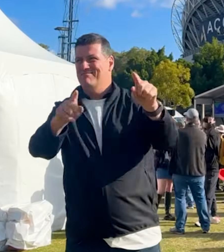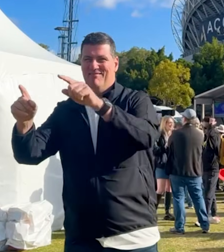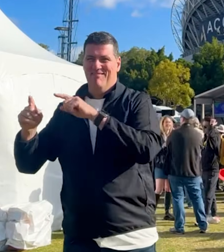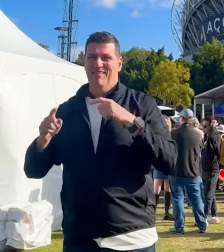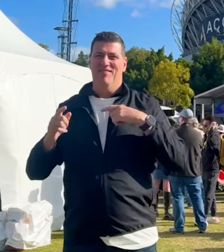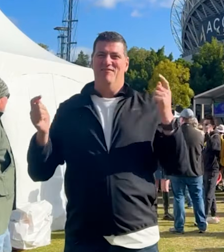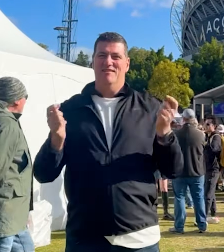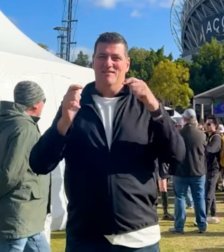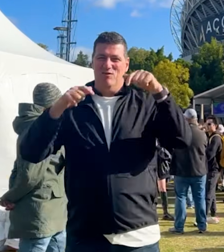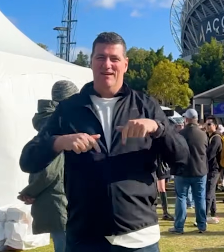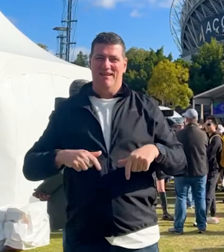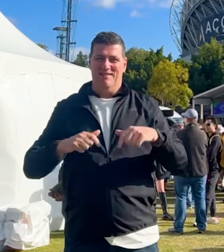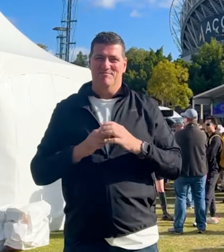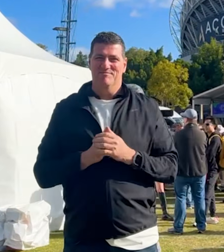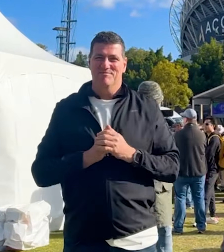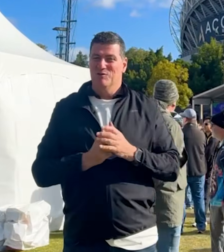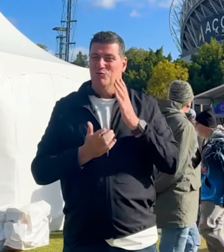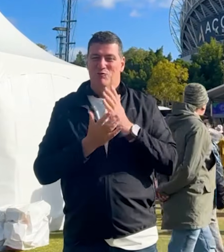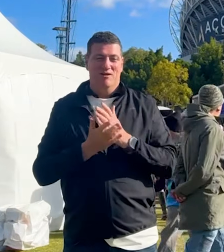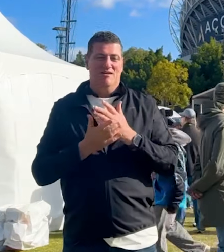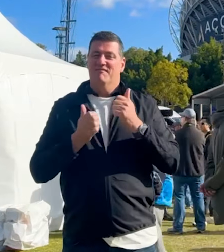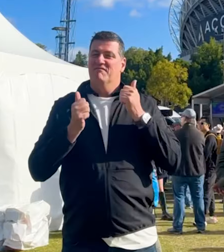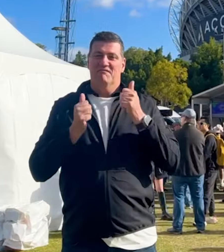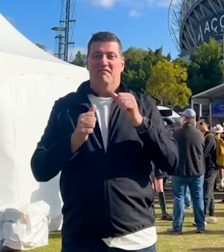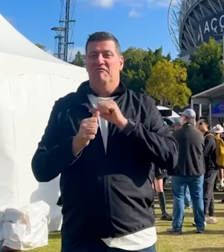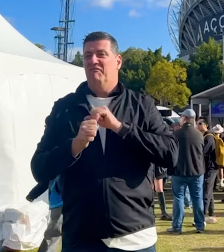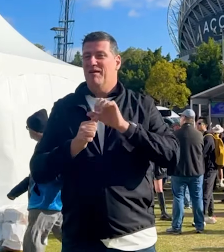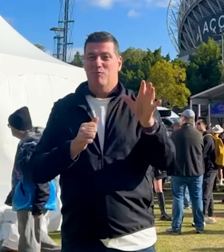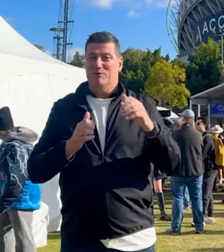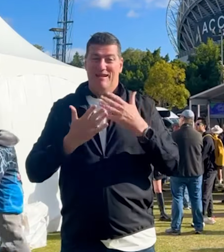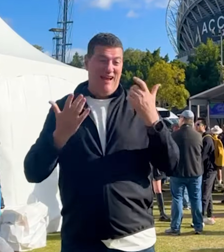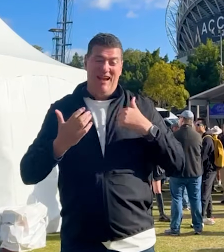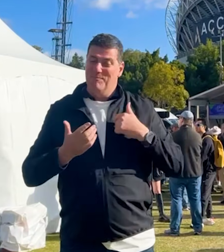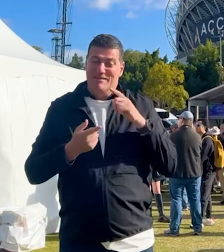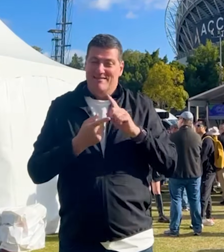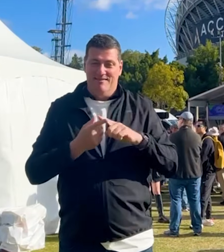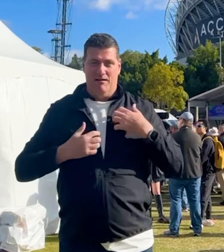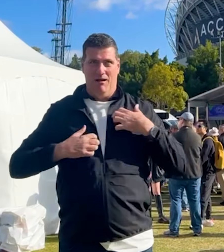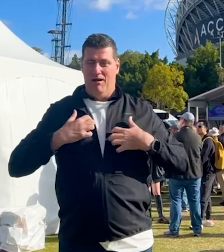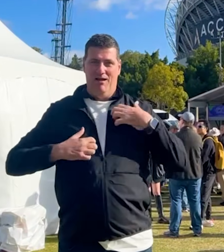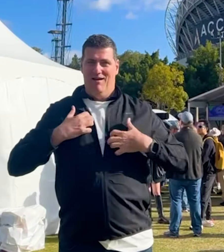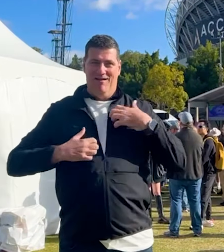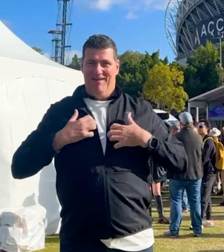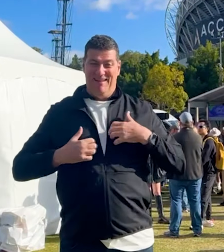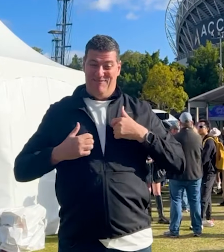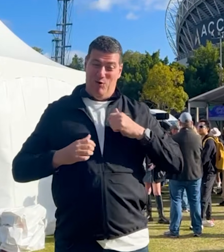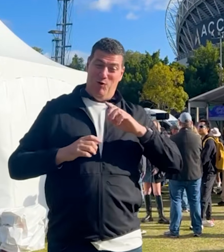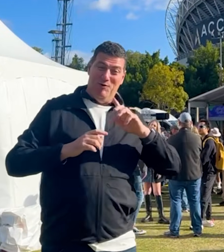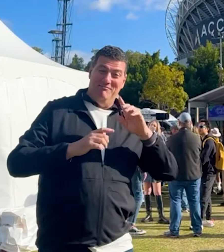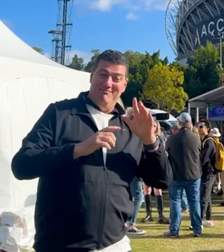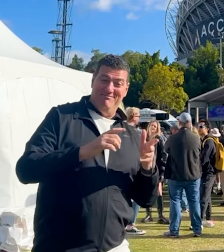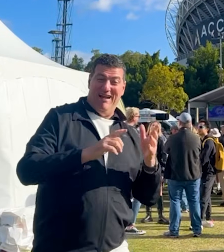to witness the Festival here in Sydney. It has been a fabulous day. I'm still full of excitement